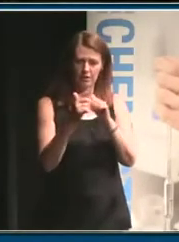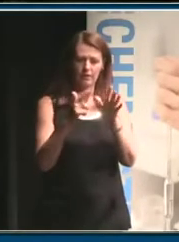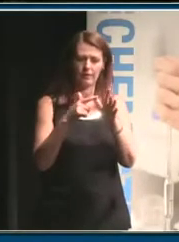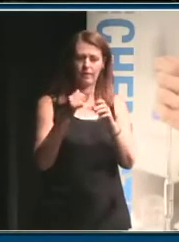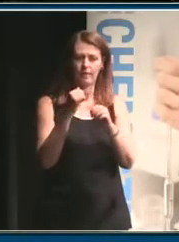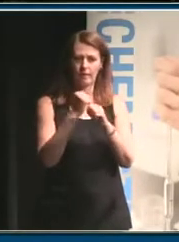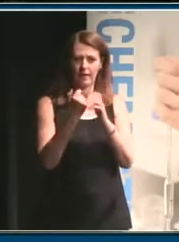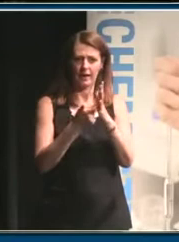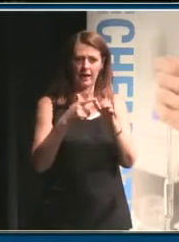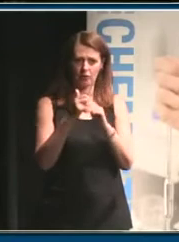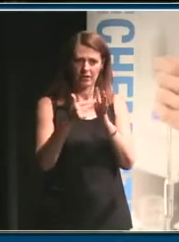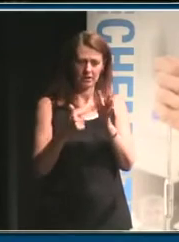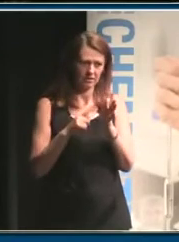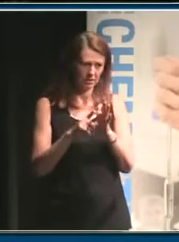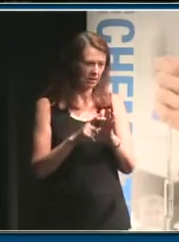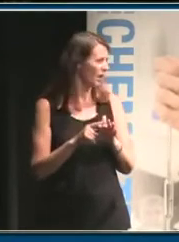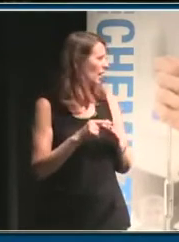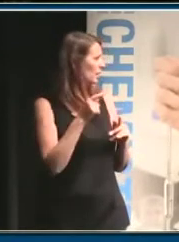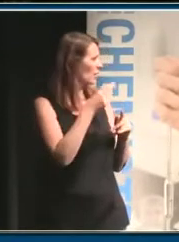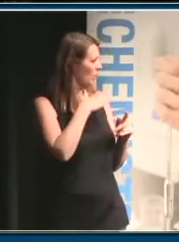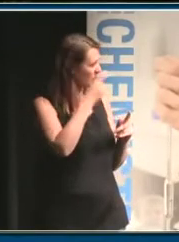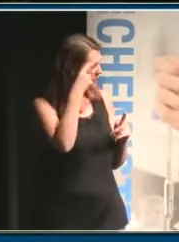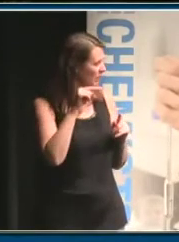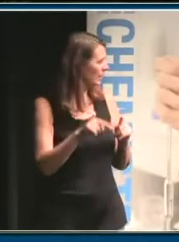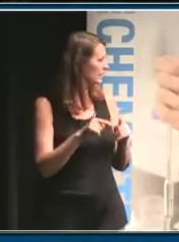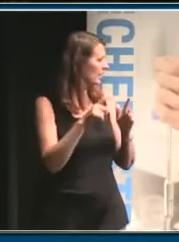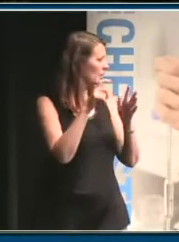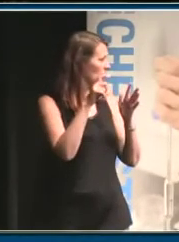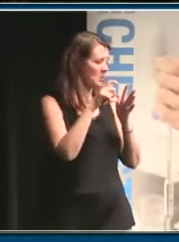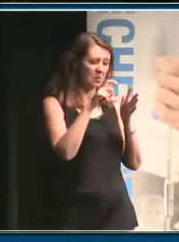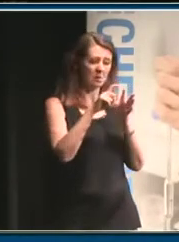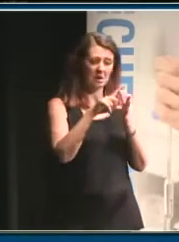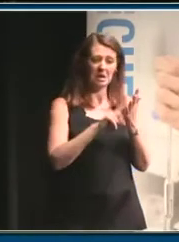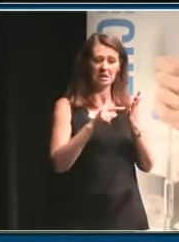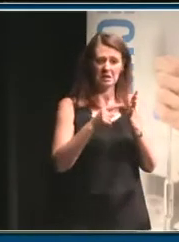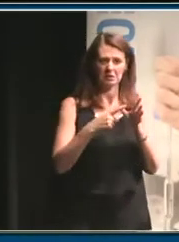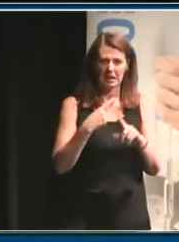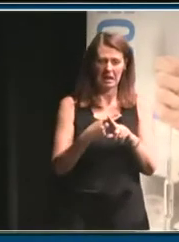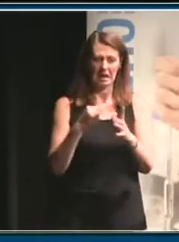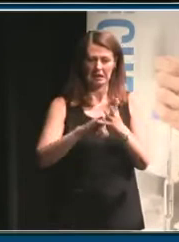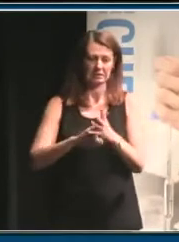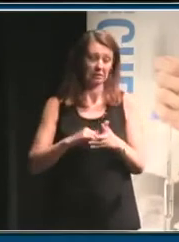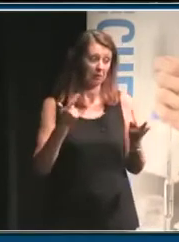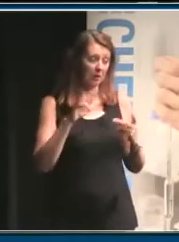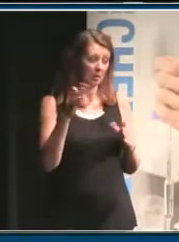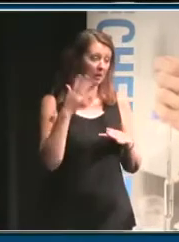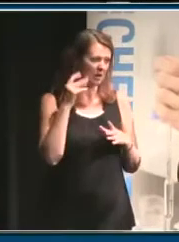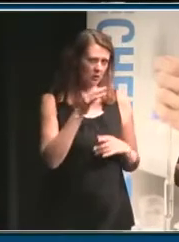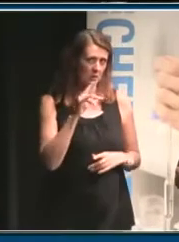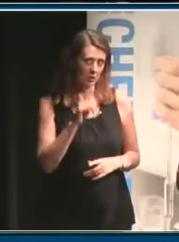it Entropy Mix but people said “Oh that'll never work” said “How about Delta S?” “Oh that's good!” Don't tell them all right.